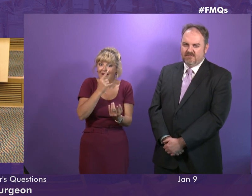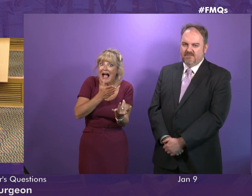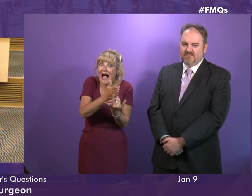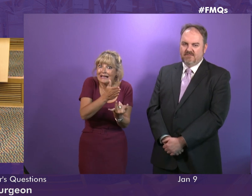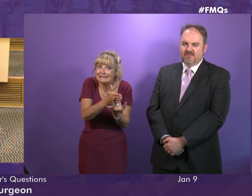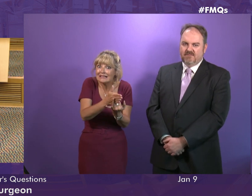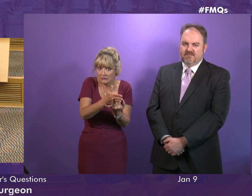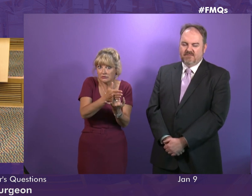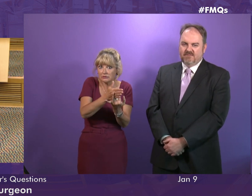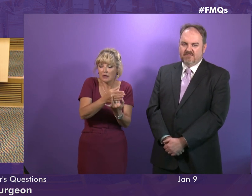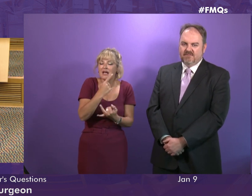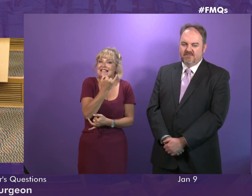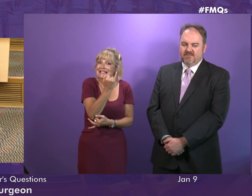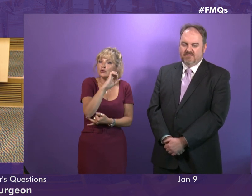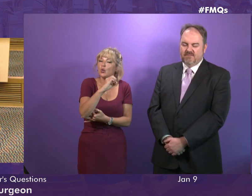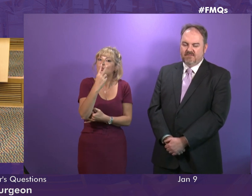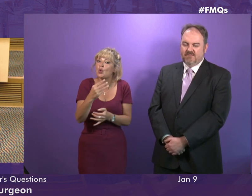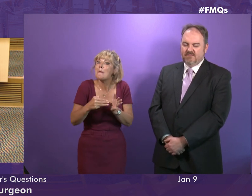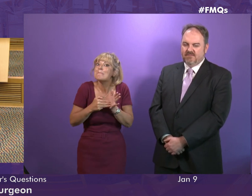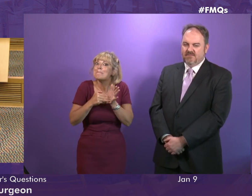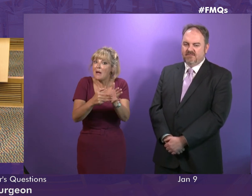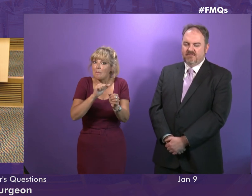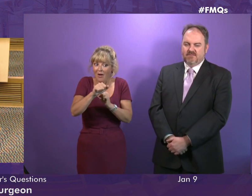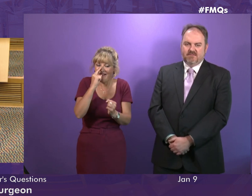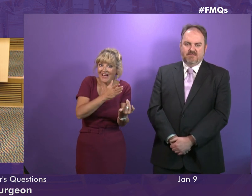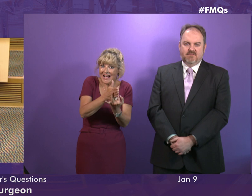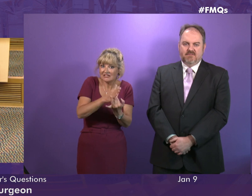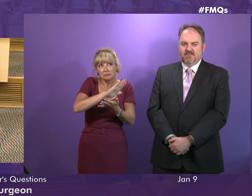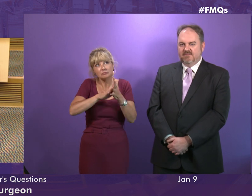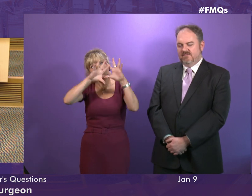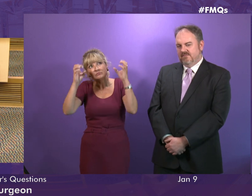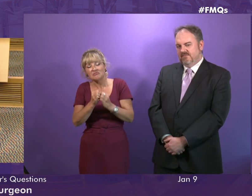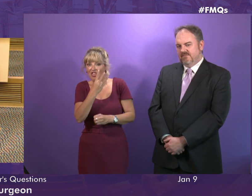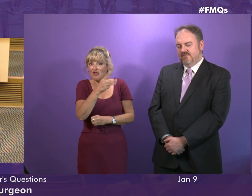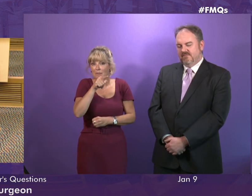£602 million, which is a real-terms funding increase of 3.8 per cent.